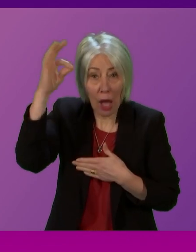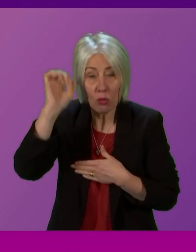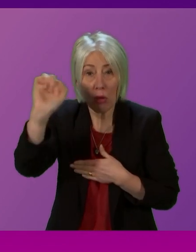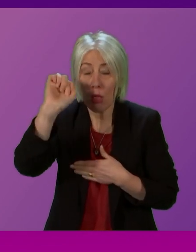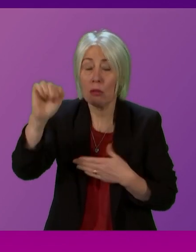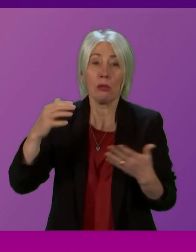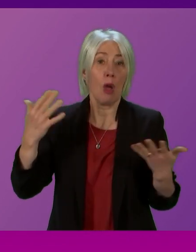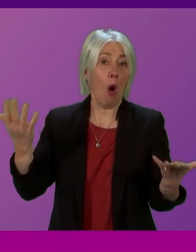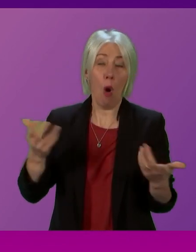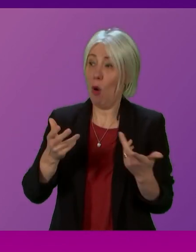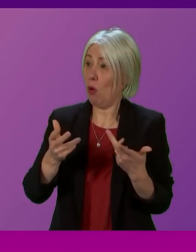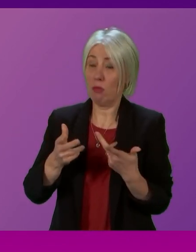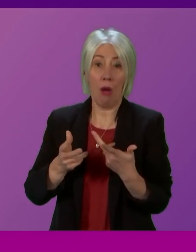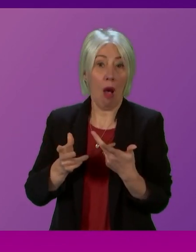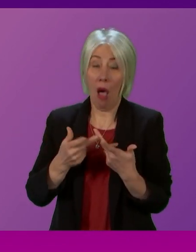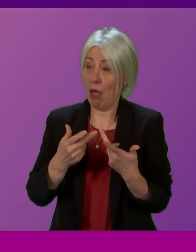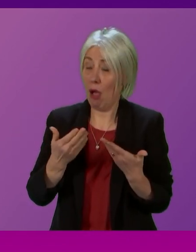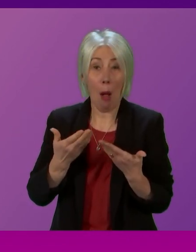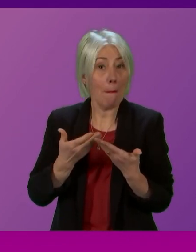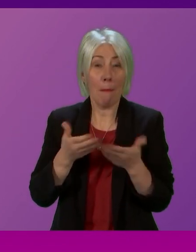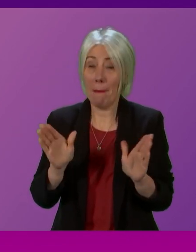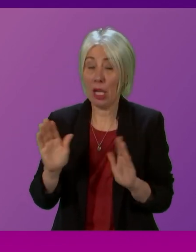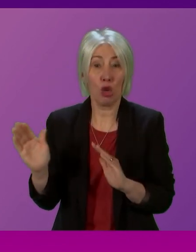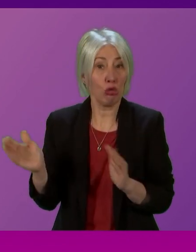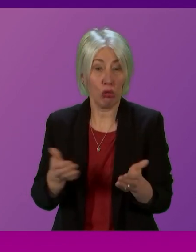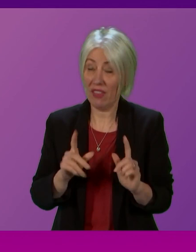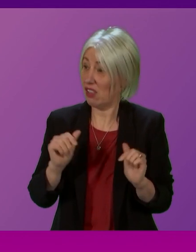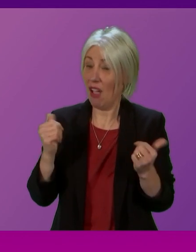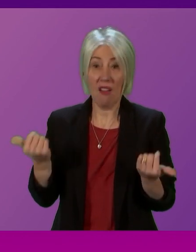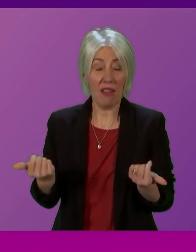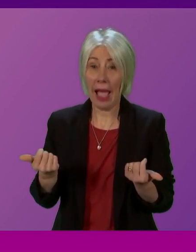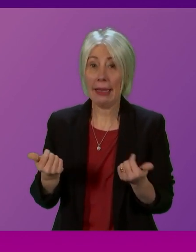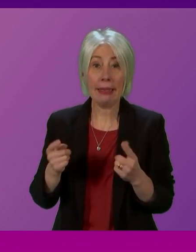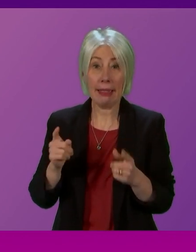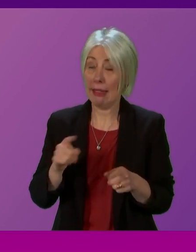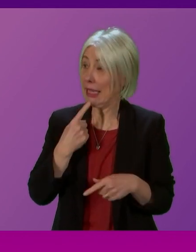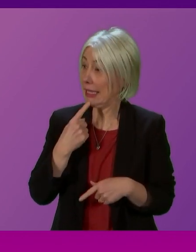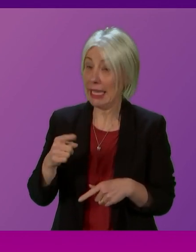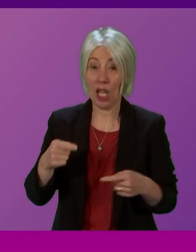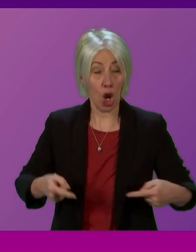or to any other part of public services, either he must tell us—as I challenged Anas Sarwar